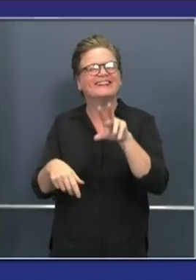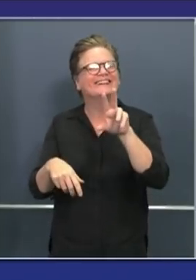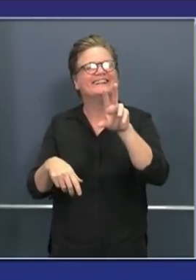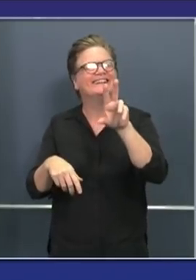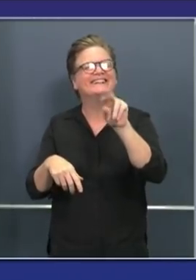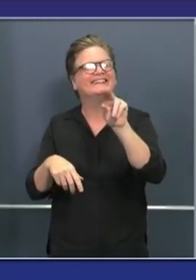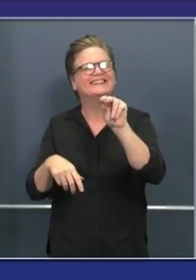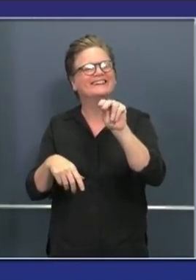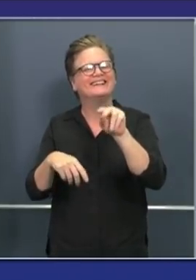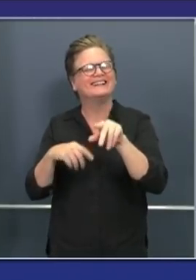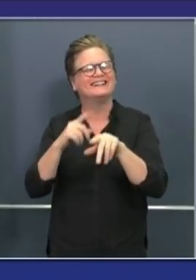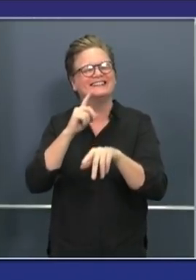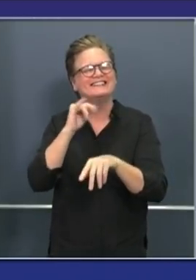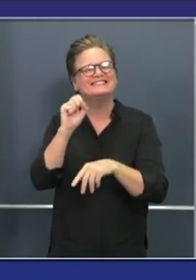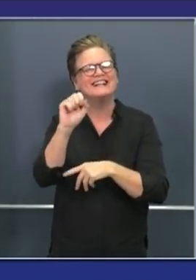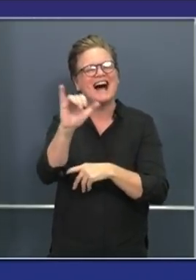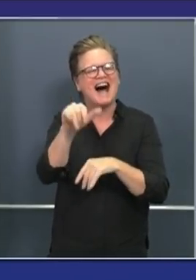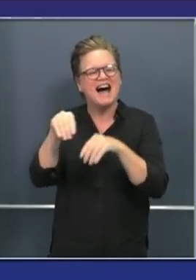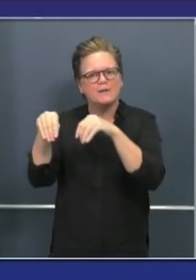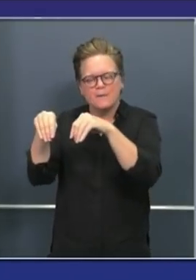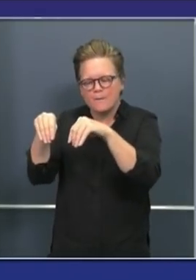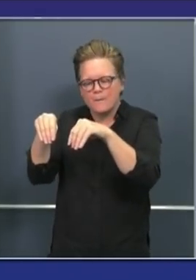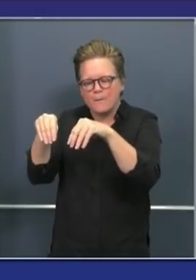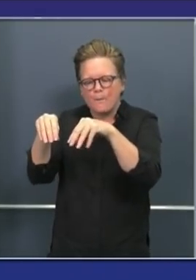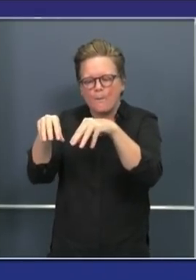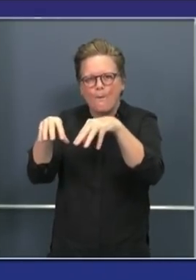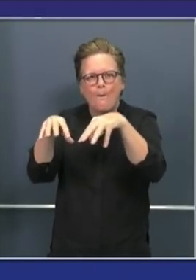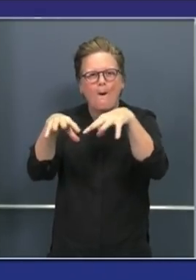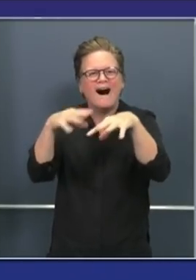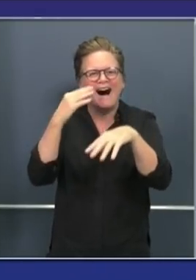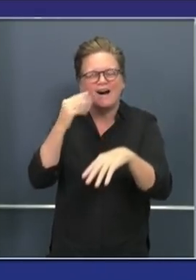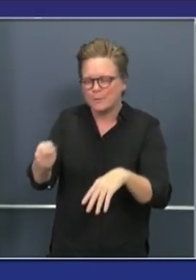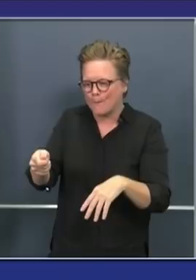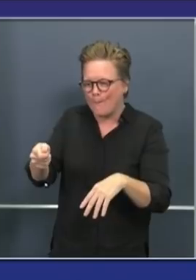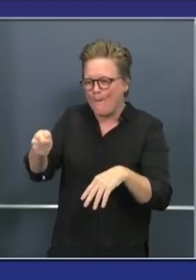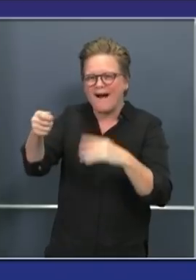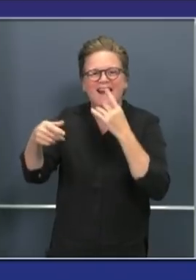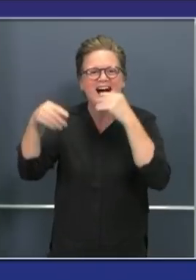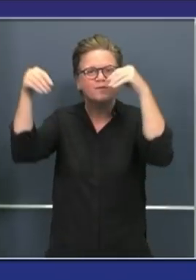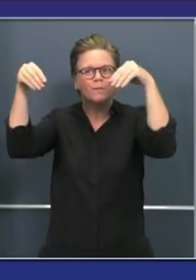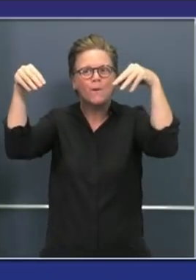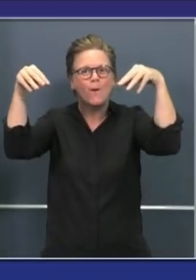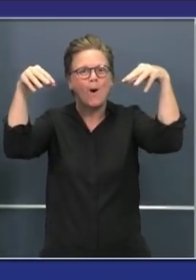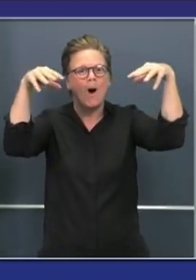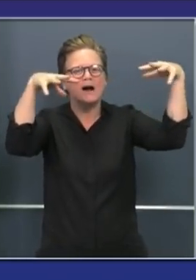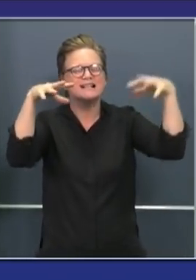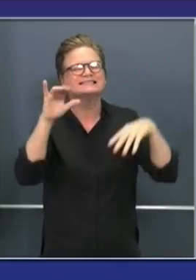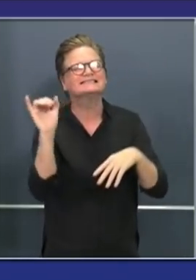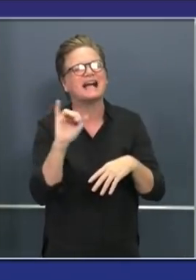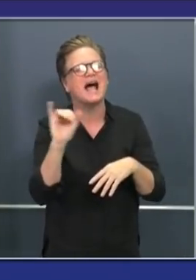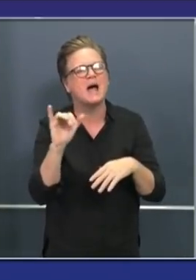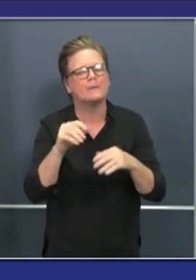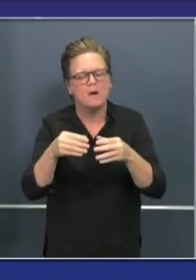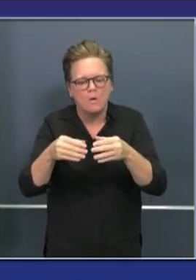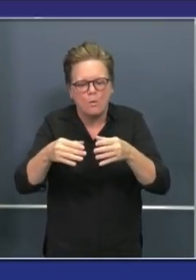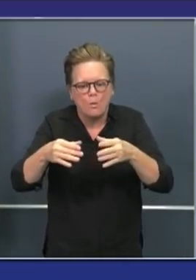SWITCH BASED UPON DATA, BASED UPON SCIENCE, AGAIN, COUNTIES ULTIMATELY USING DATA TO INFORM THEIR DECISION. AND IT'S THAT DATA THAT WE